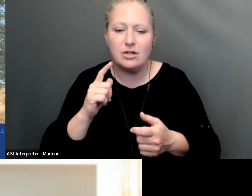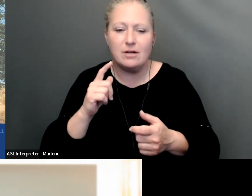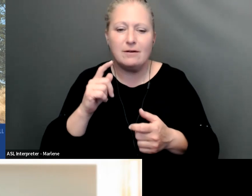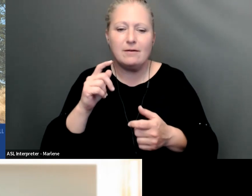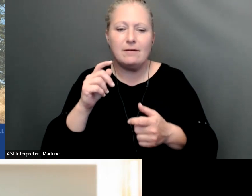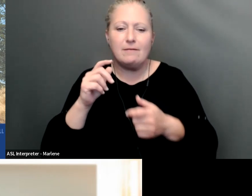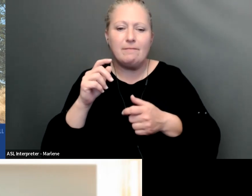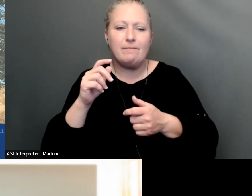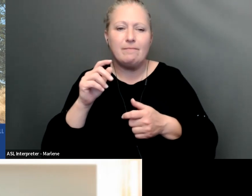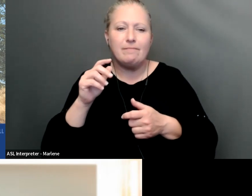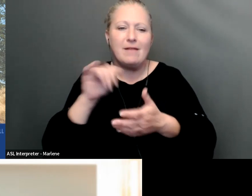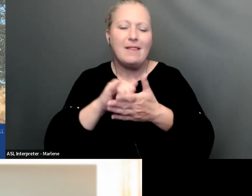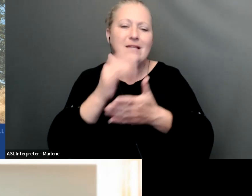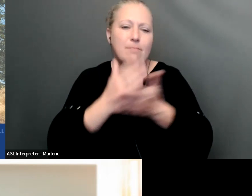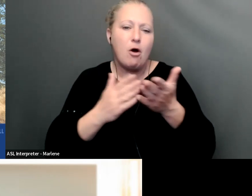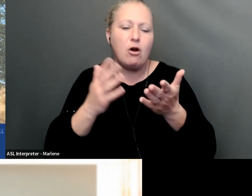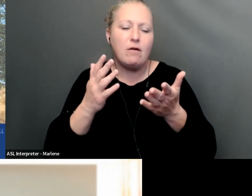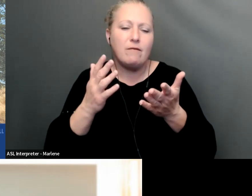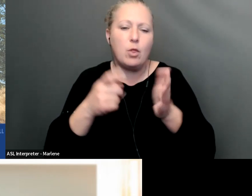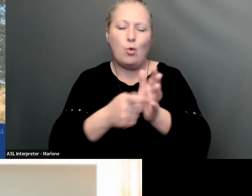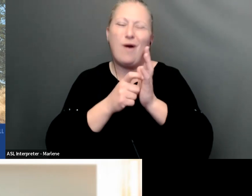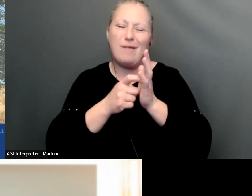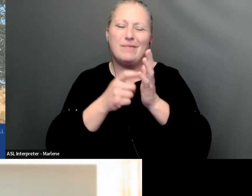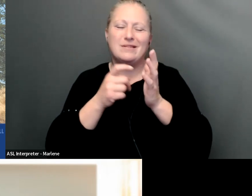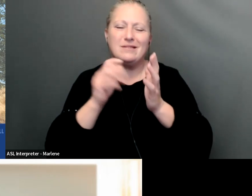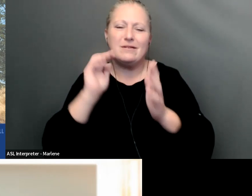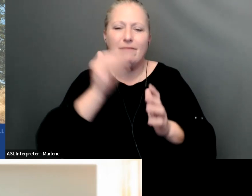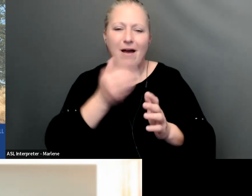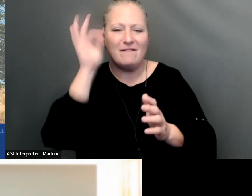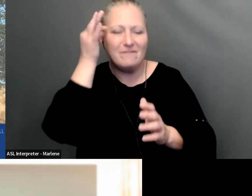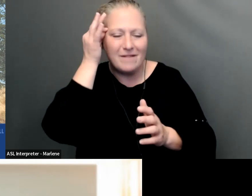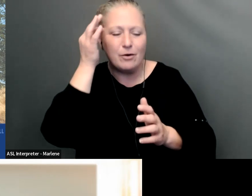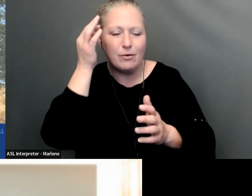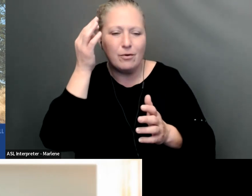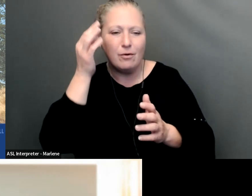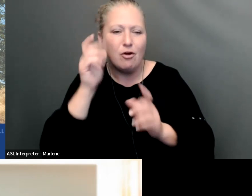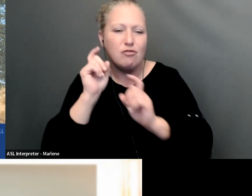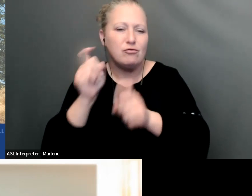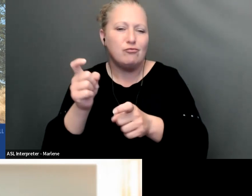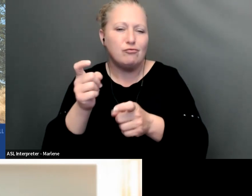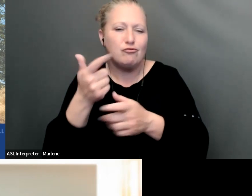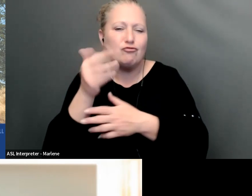you know, part of the requirements of our Federal Grant dollars to do the planning on those.